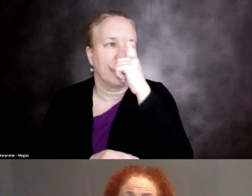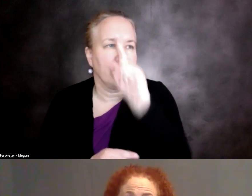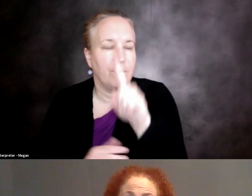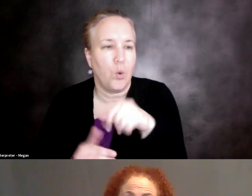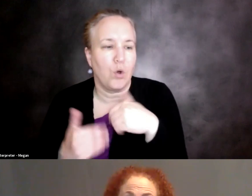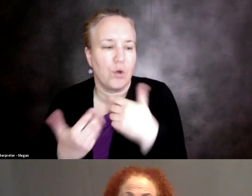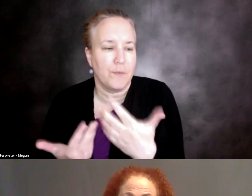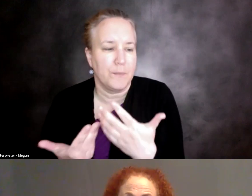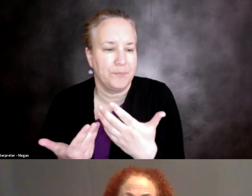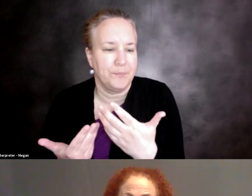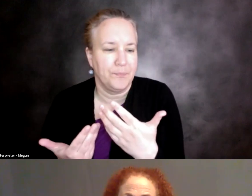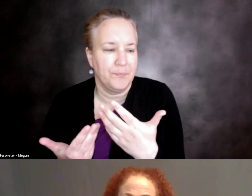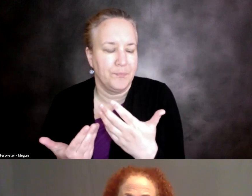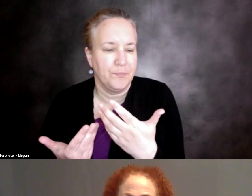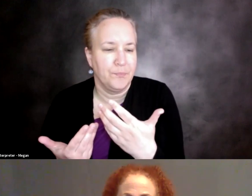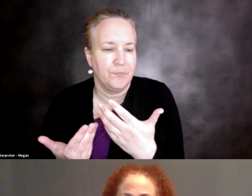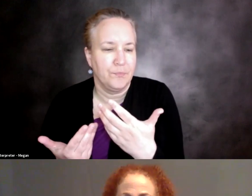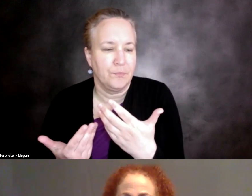I think the girl represented to me,